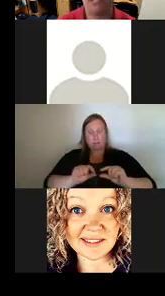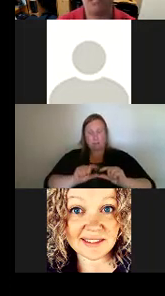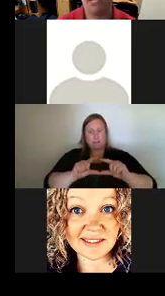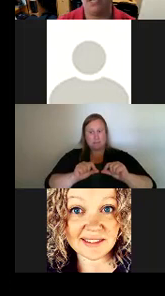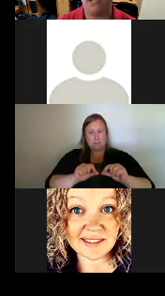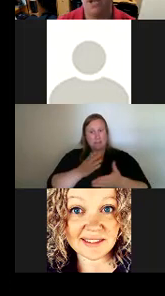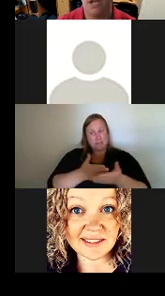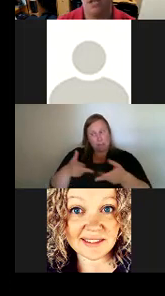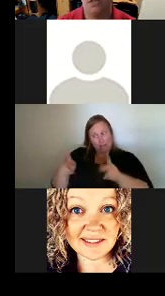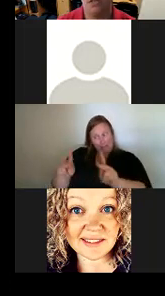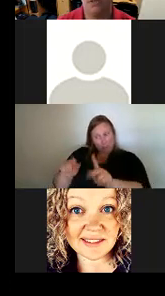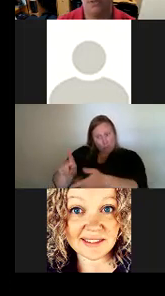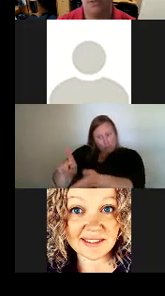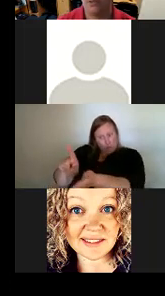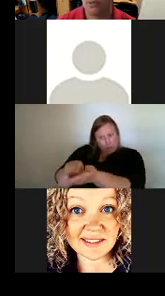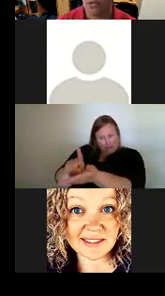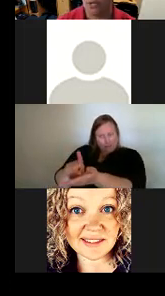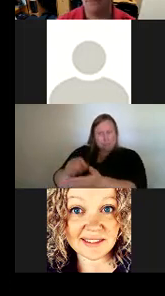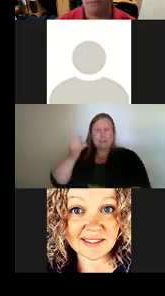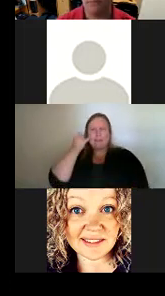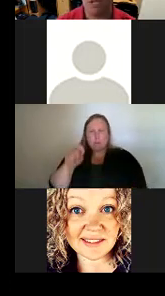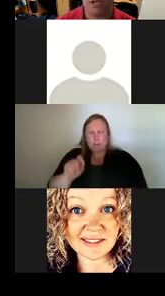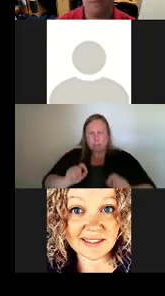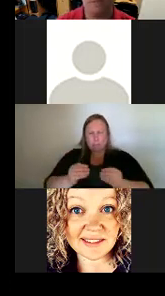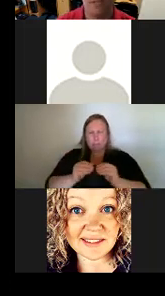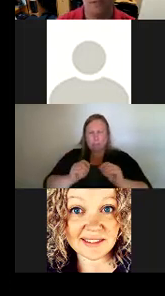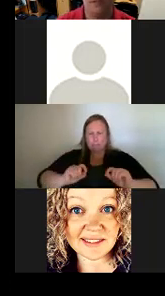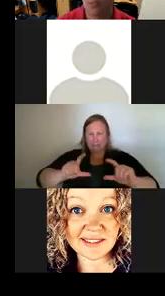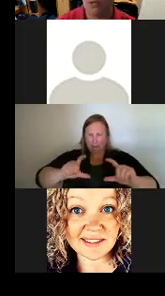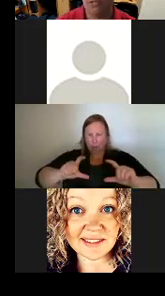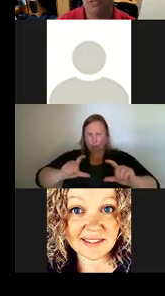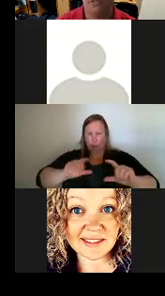IF SOME DID NEED LARGER BRAILLE -- LARGE BRAILLE, THEN